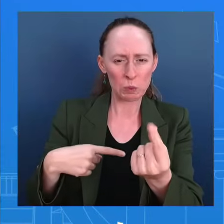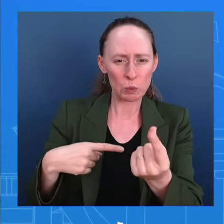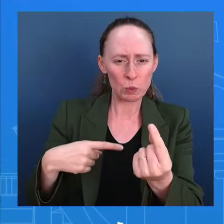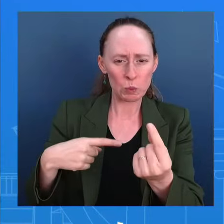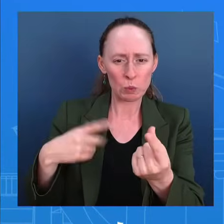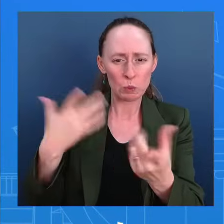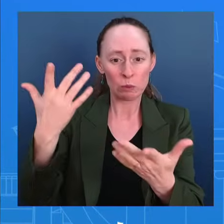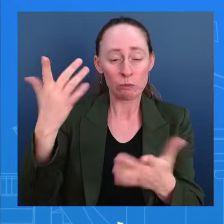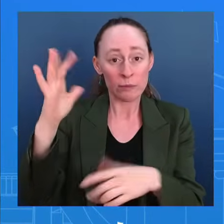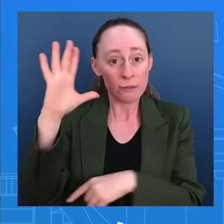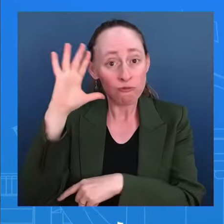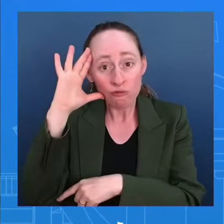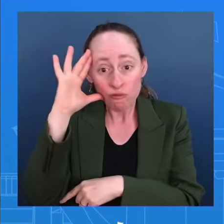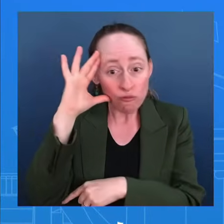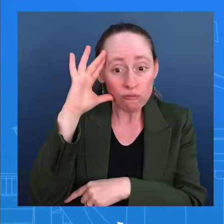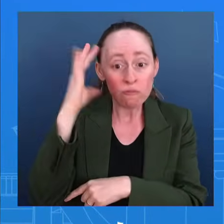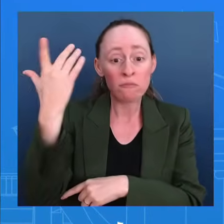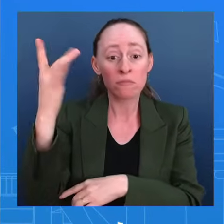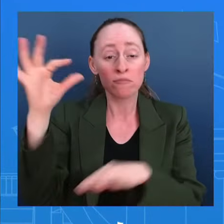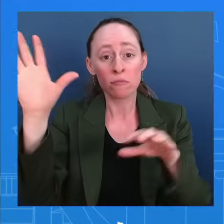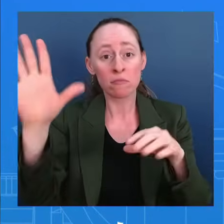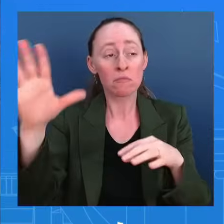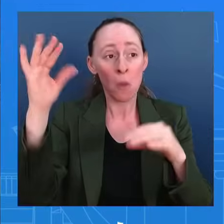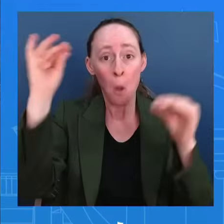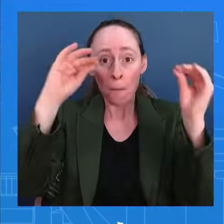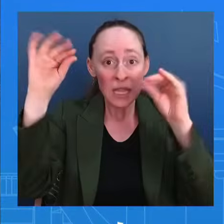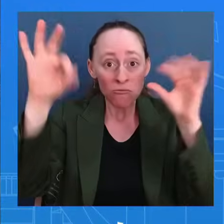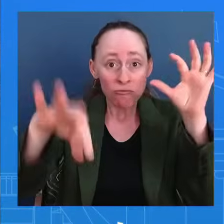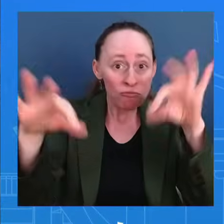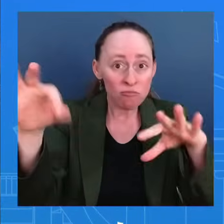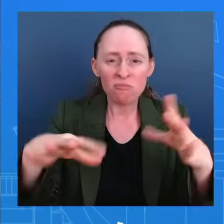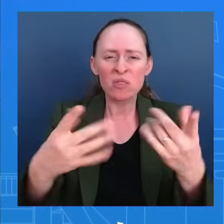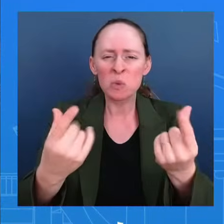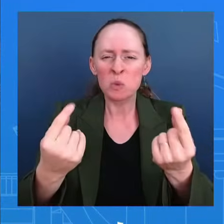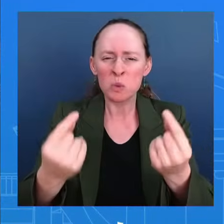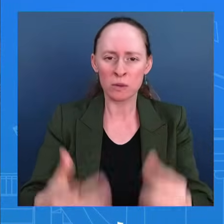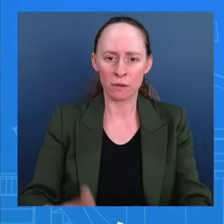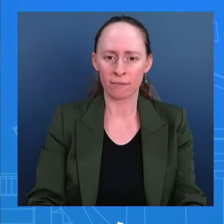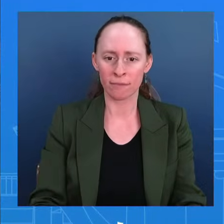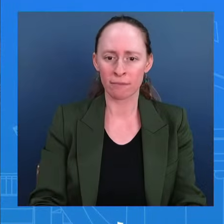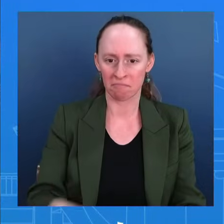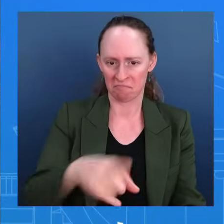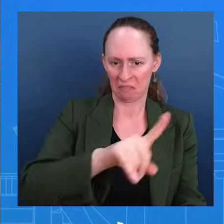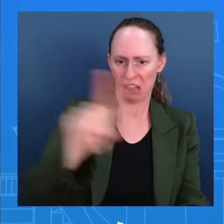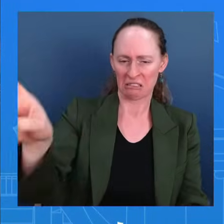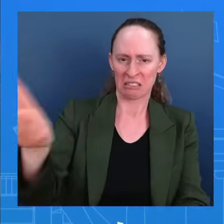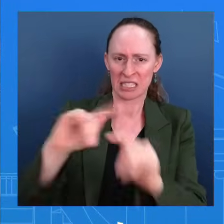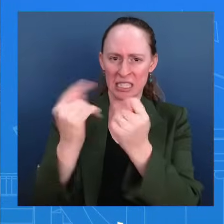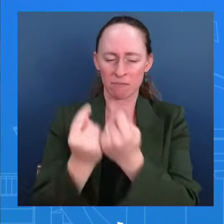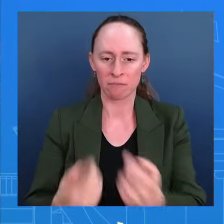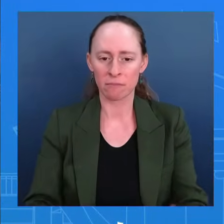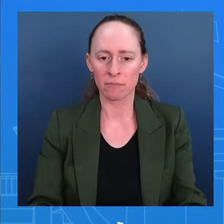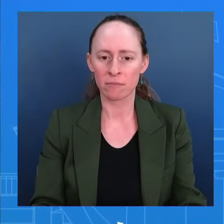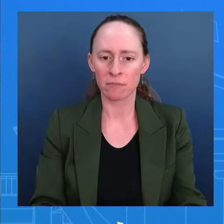to speak to that. The Press: And just going back to the contents of the call. I know there's a readout coming out soon. Ms. Jean-Pierre: Yeah. The Press: But can you just describe the tone of that call